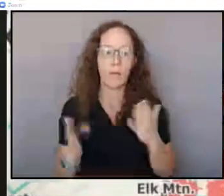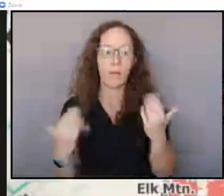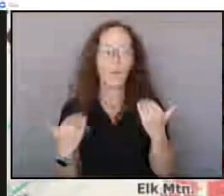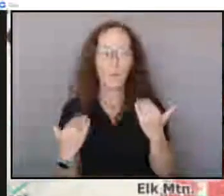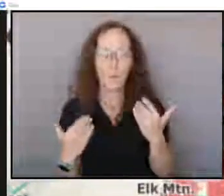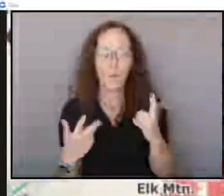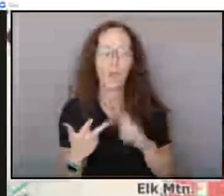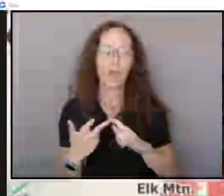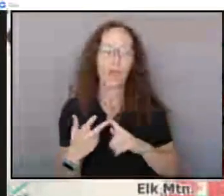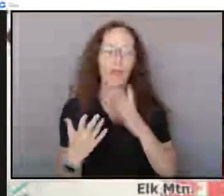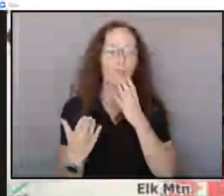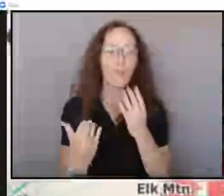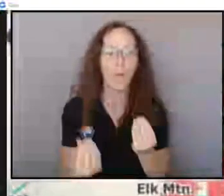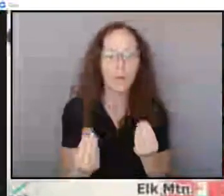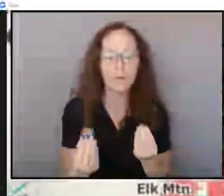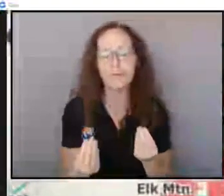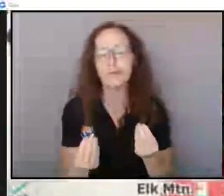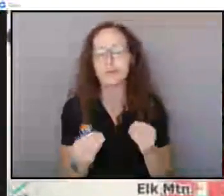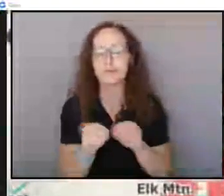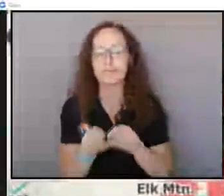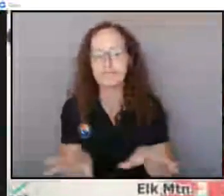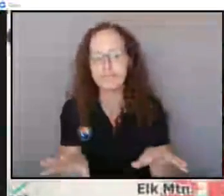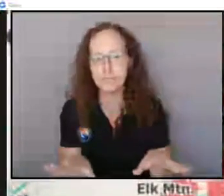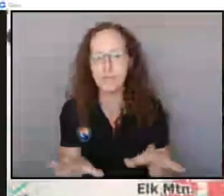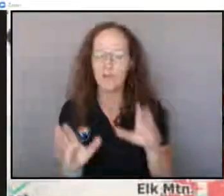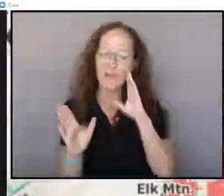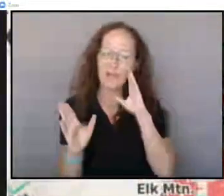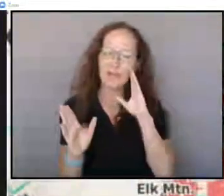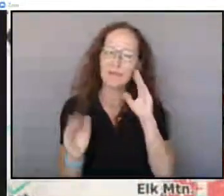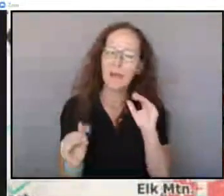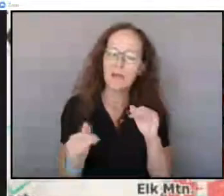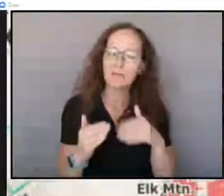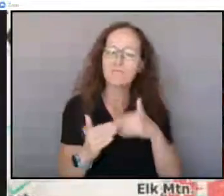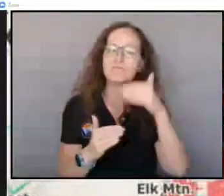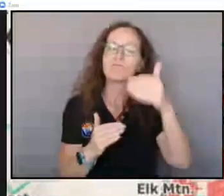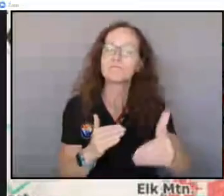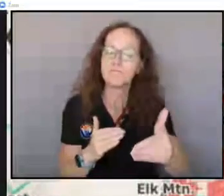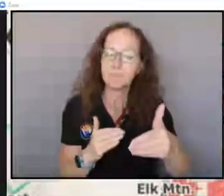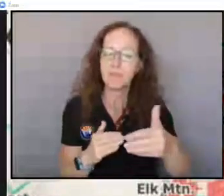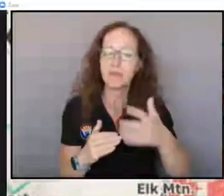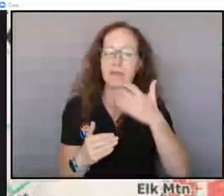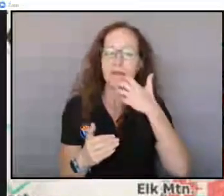MIGHT HAVE SOME HEAT SOURCES POP UP THAT WE'LL NEED TO ADDRESS.